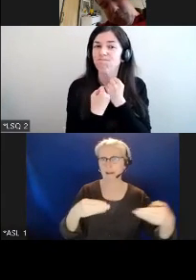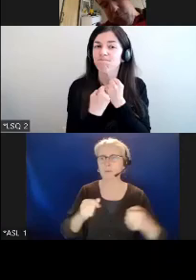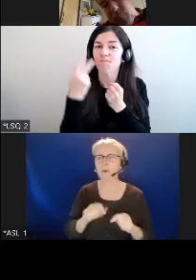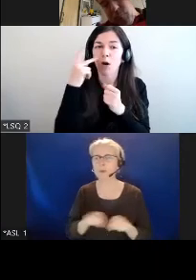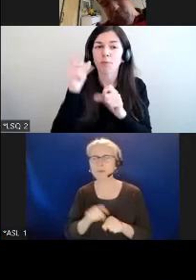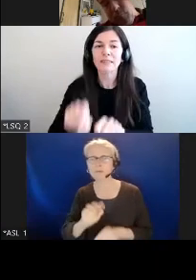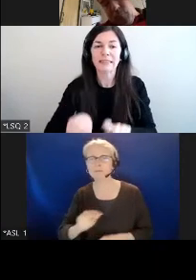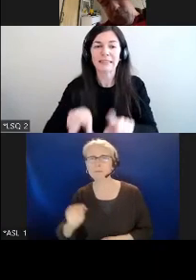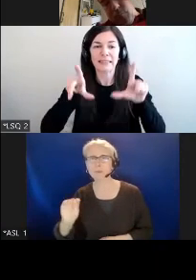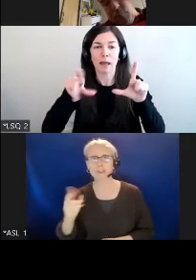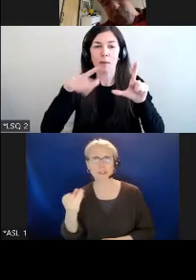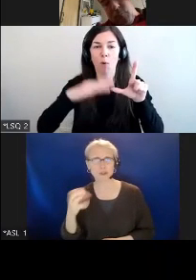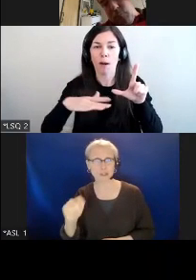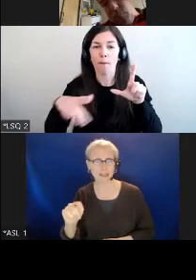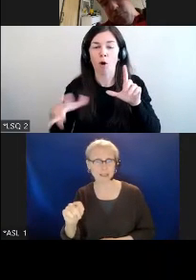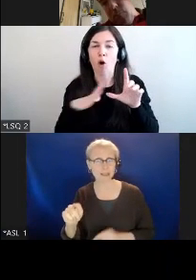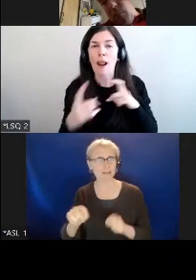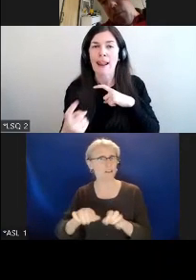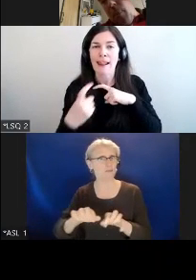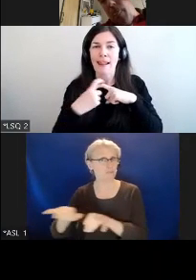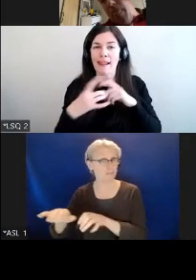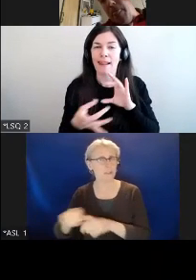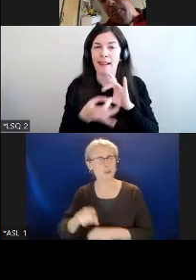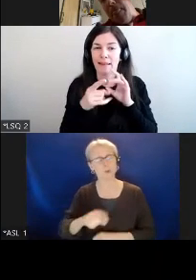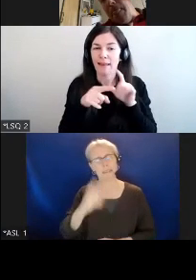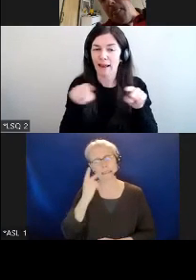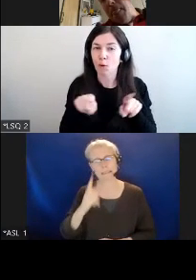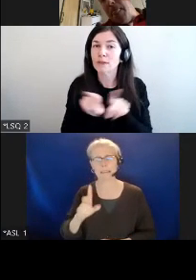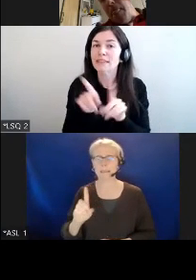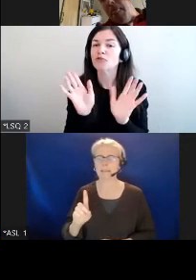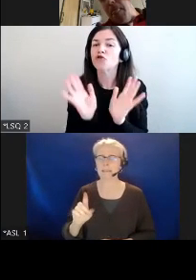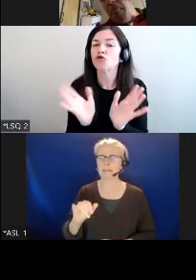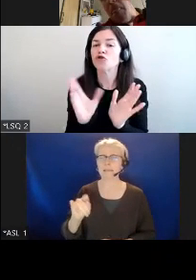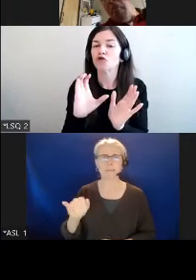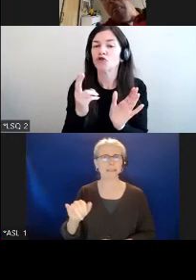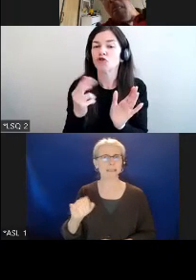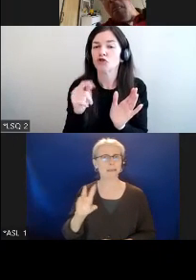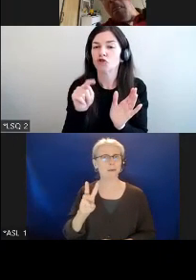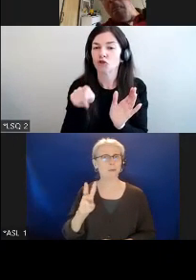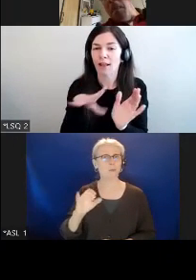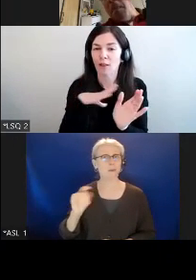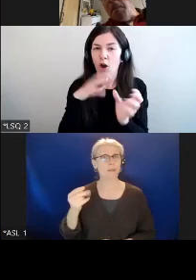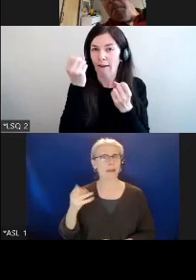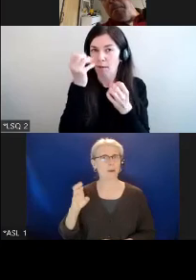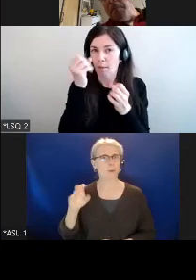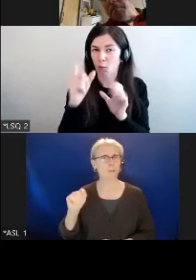THAT YOU CAN EASILY ACCESS DISABILITY WITHOUT POVERTY'S WEB PAGE THAT HAS ALL THE TOOLS